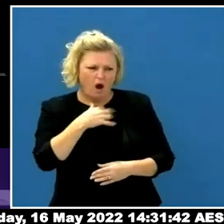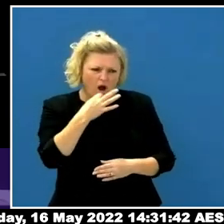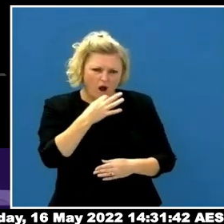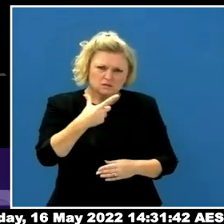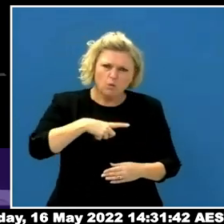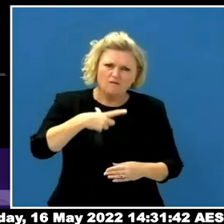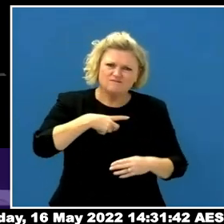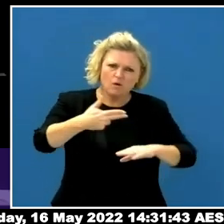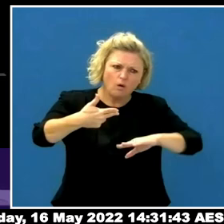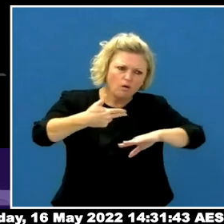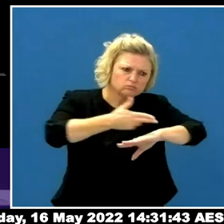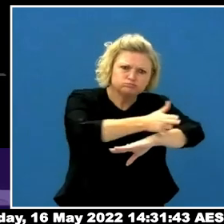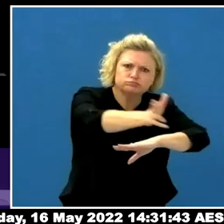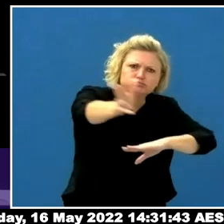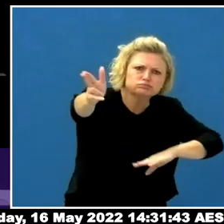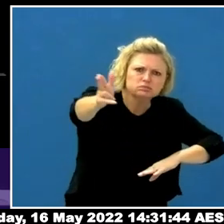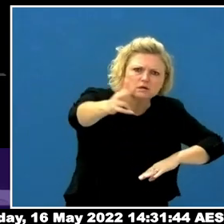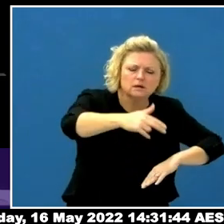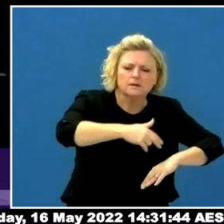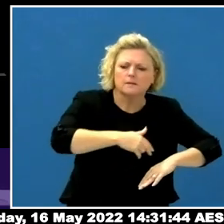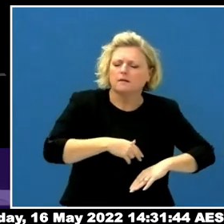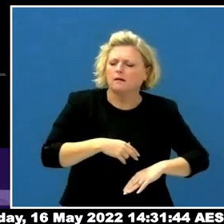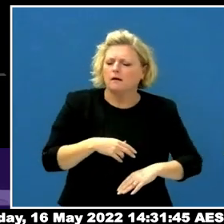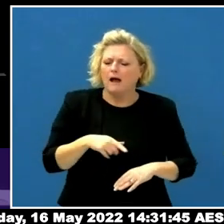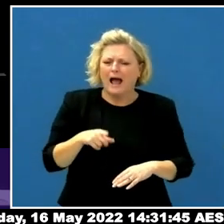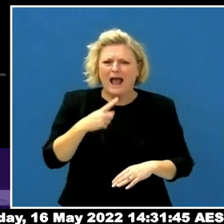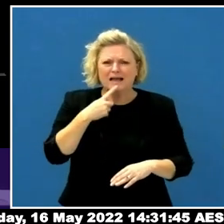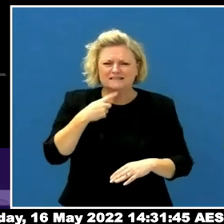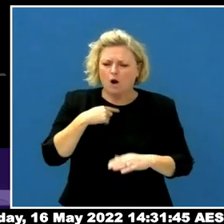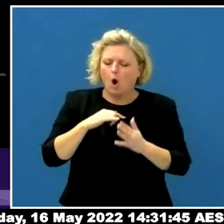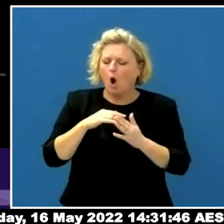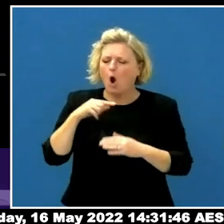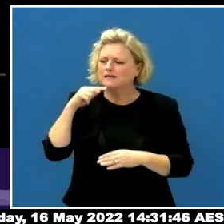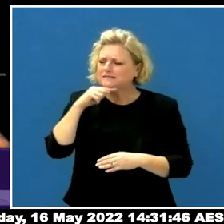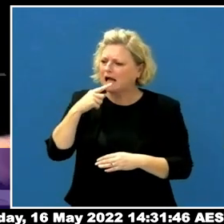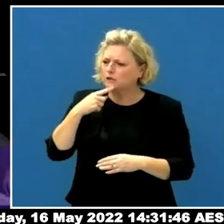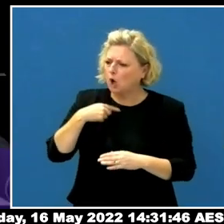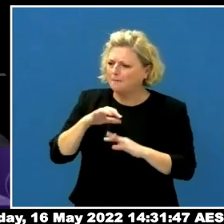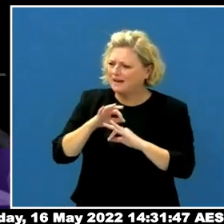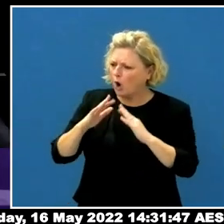And I said, "So you didn't think to come and knock on the door, you didn't think to ring